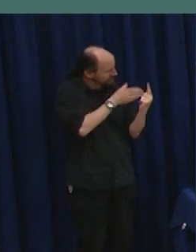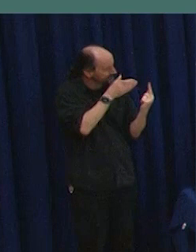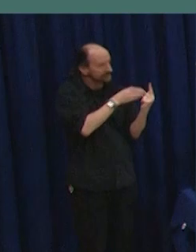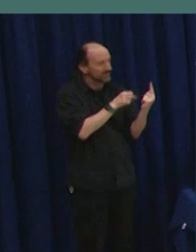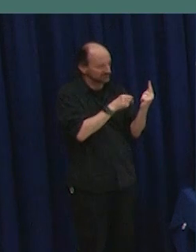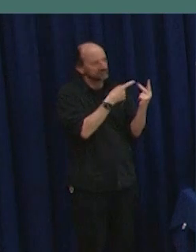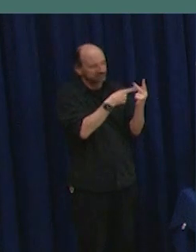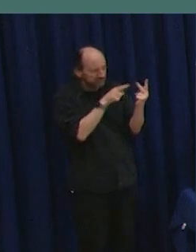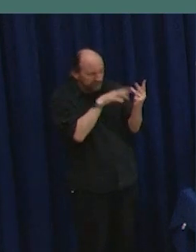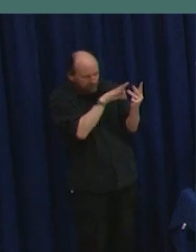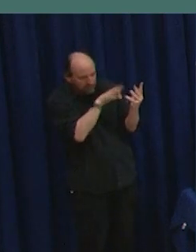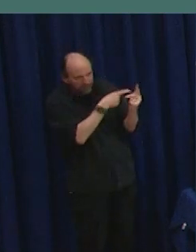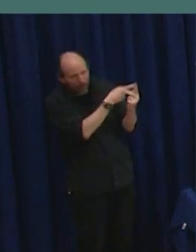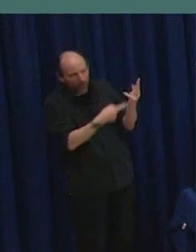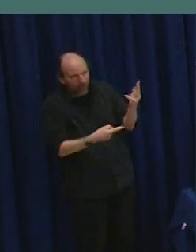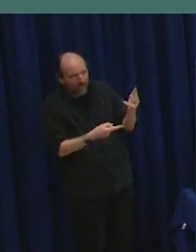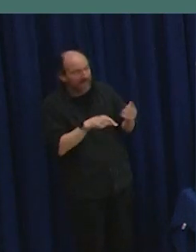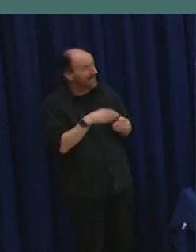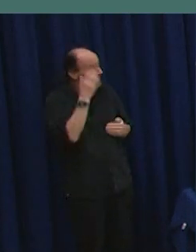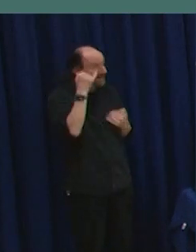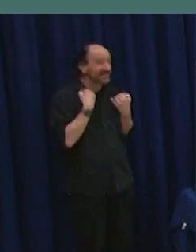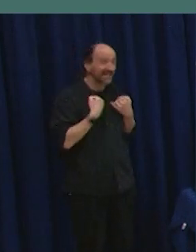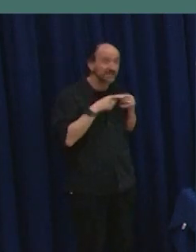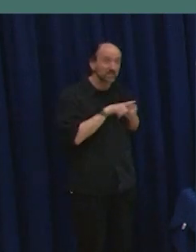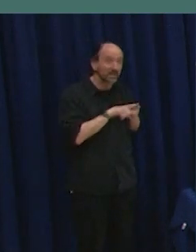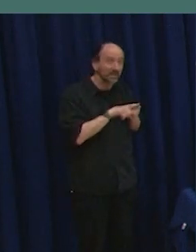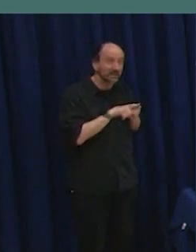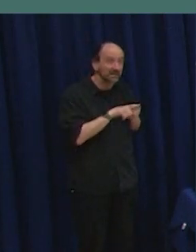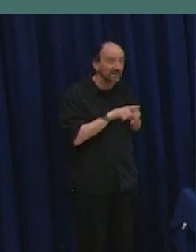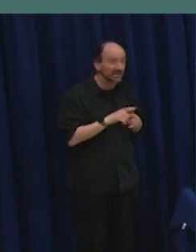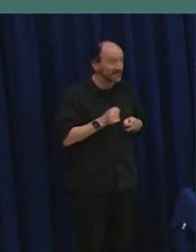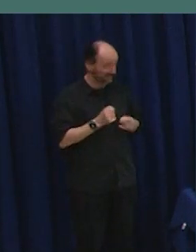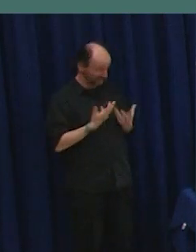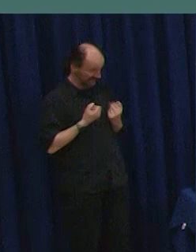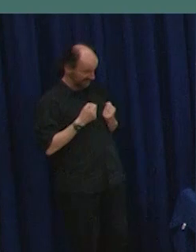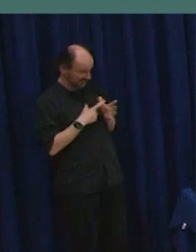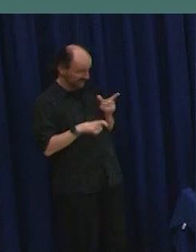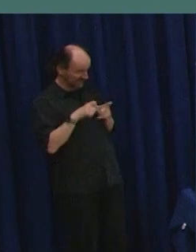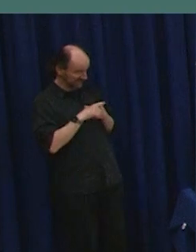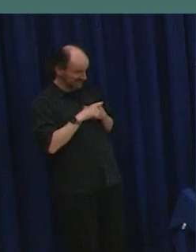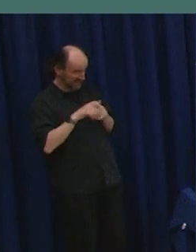illness, okay, having ADHD can be really hard when the world doesn't fit, okay when you're the odd